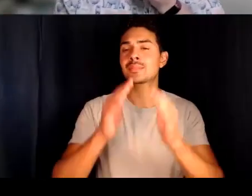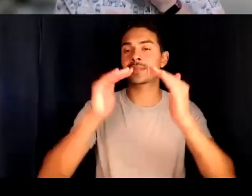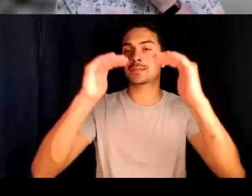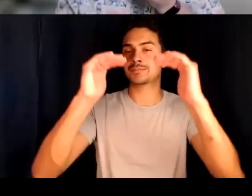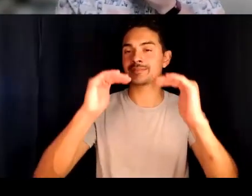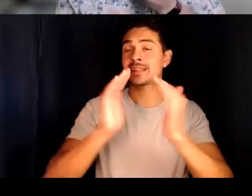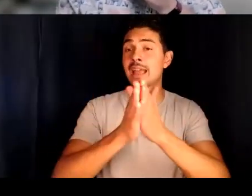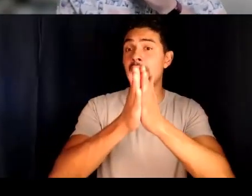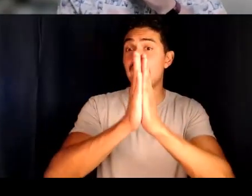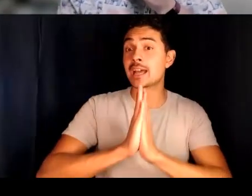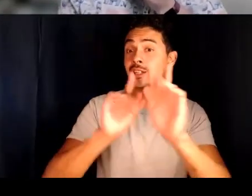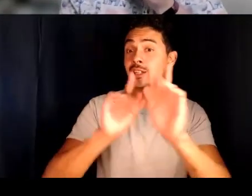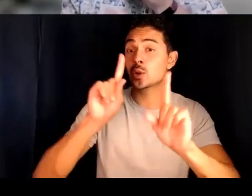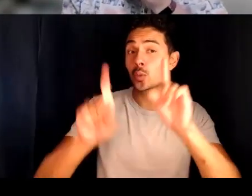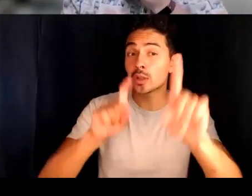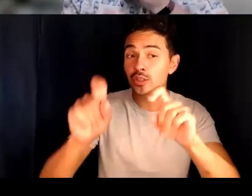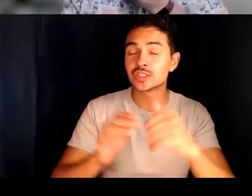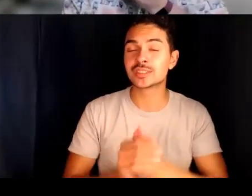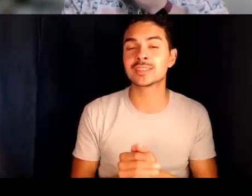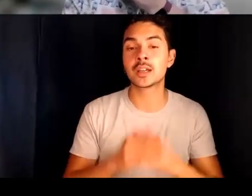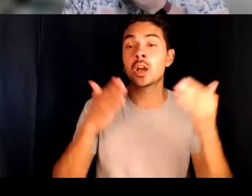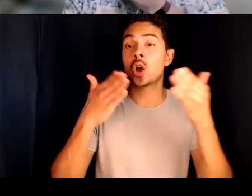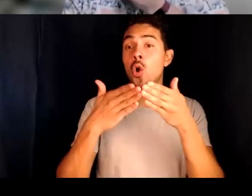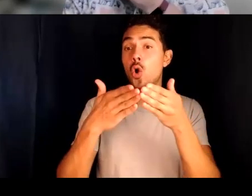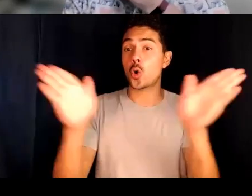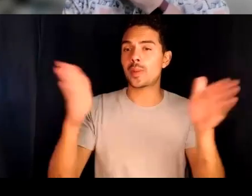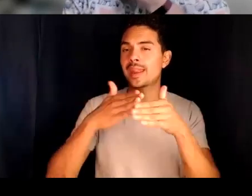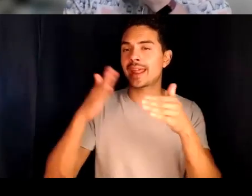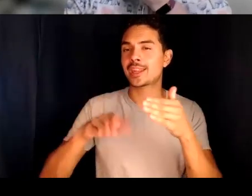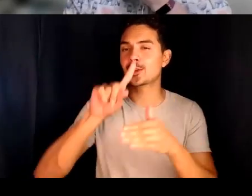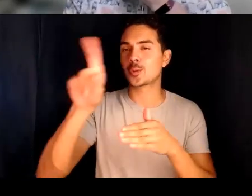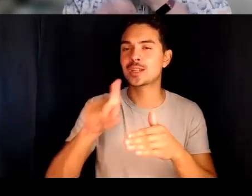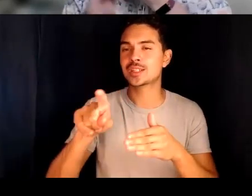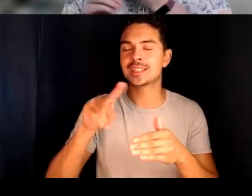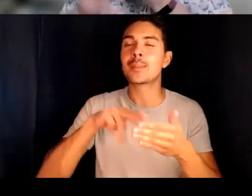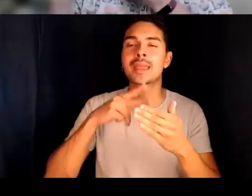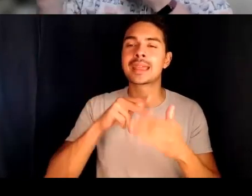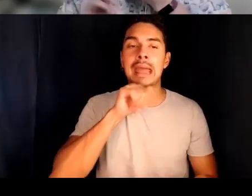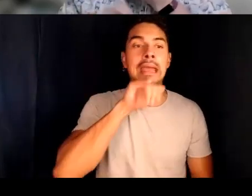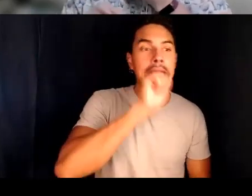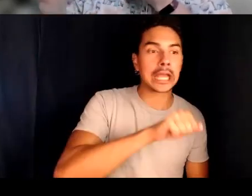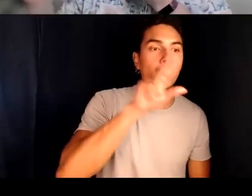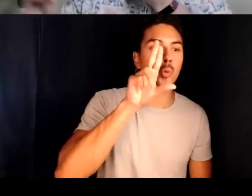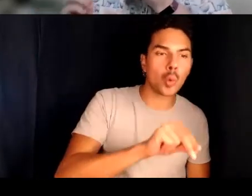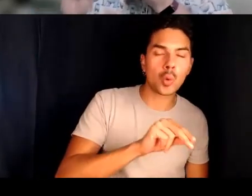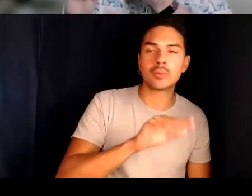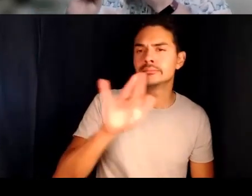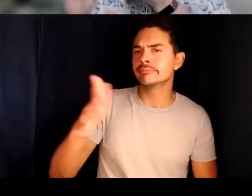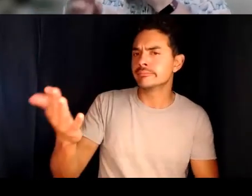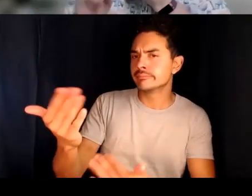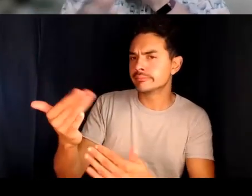And open-ended questions are gonna be more helpful here. Though if somebody's really struggling, you know,